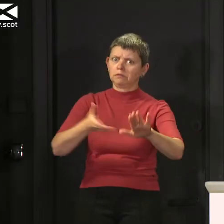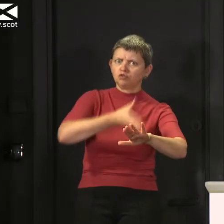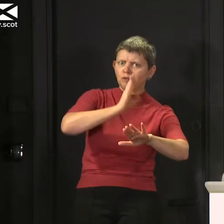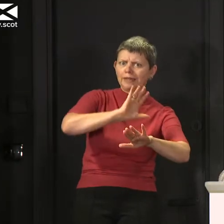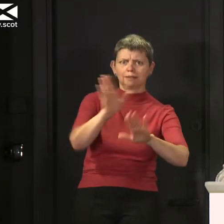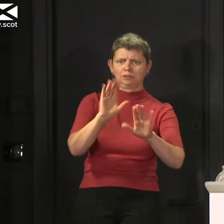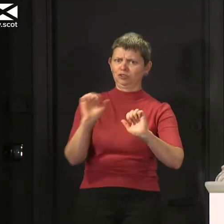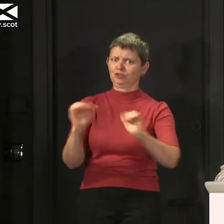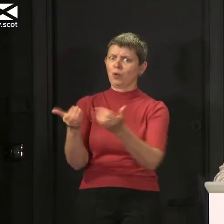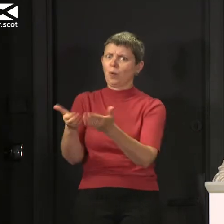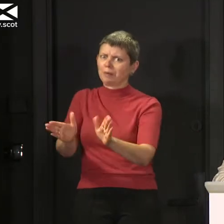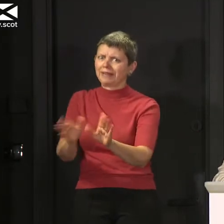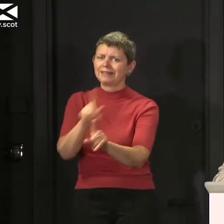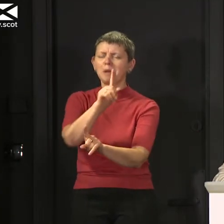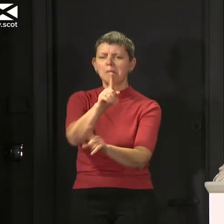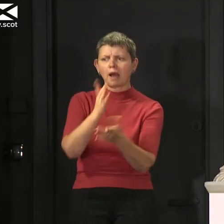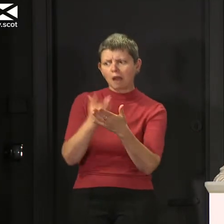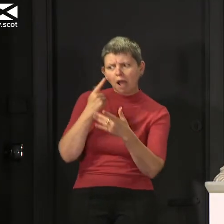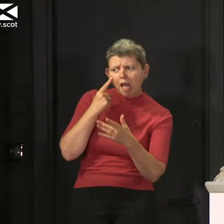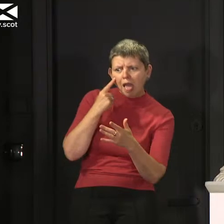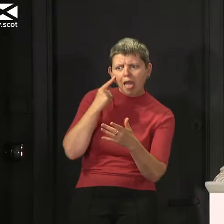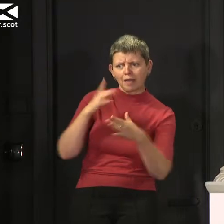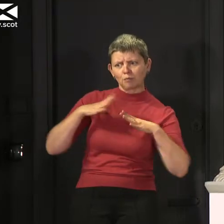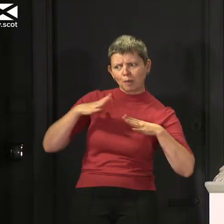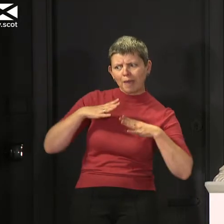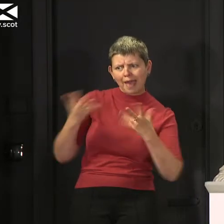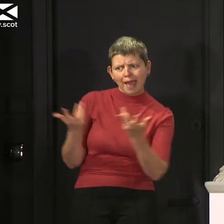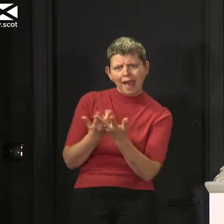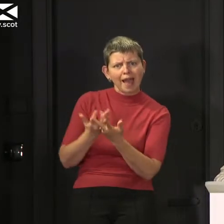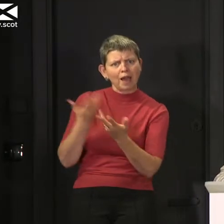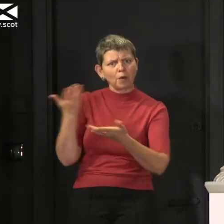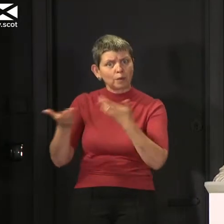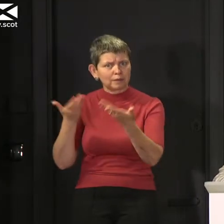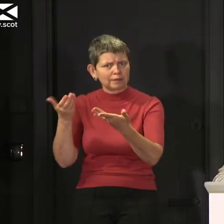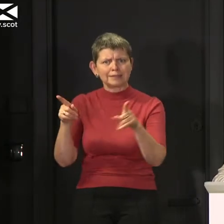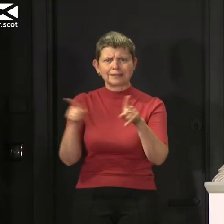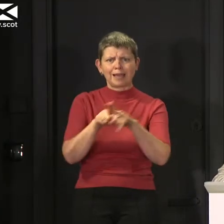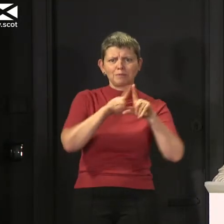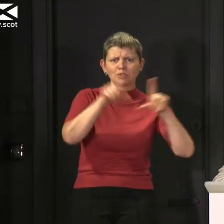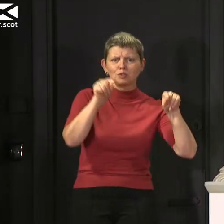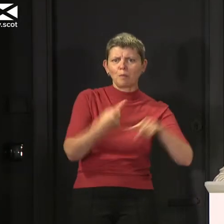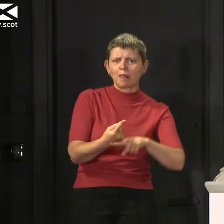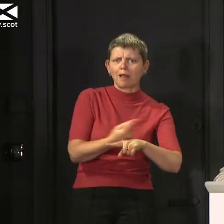are not open officially. But, just as I did last Friday with New Look ahead of them opening,